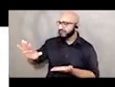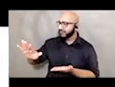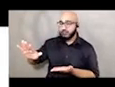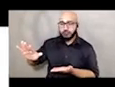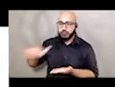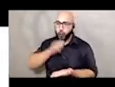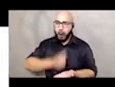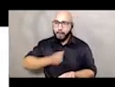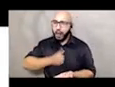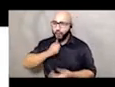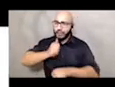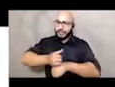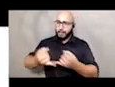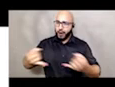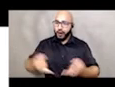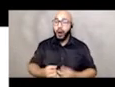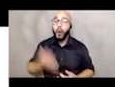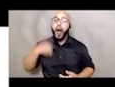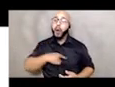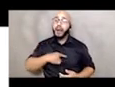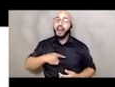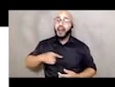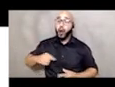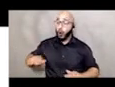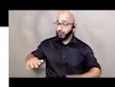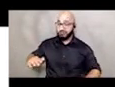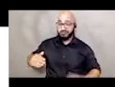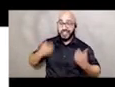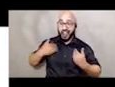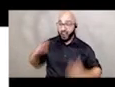We are taught at an early age that setting boundaries might be an inconvenience to others.